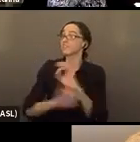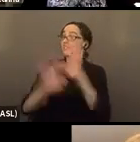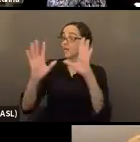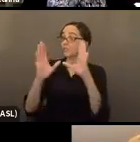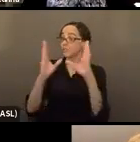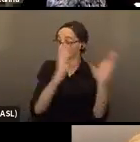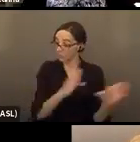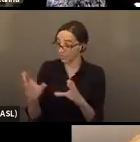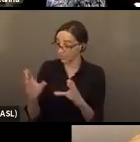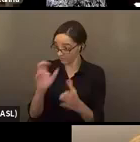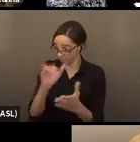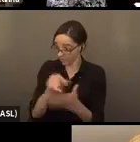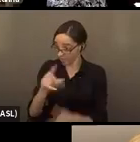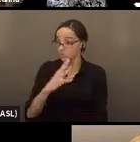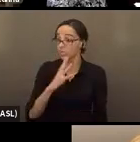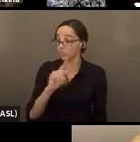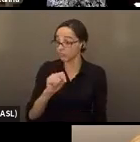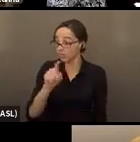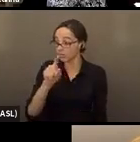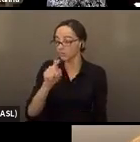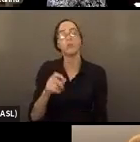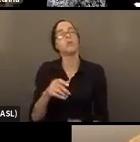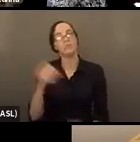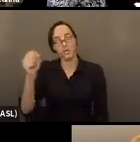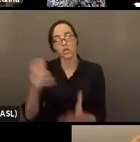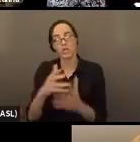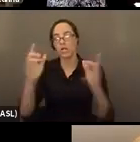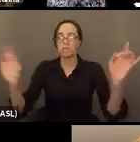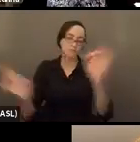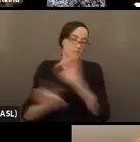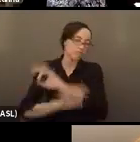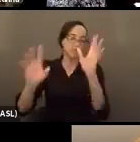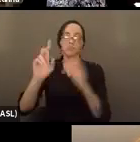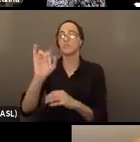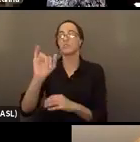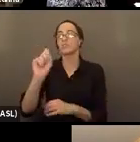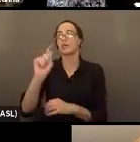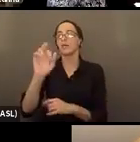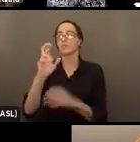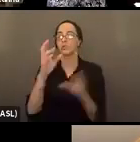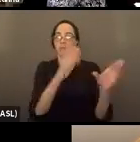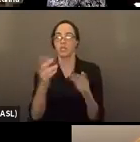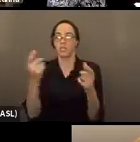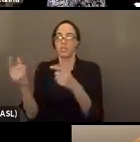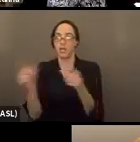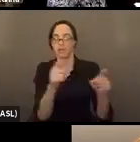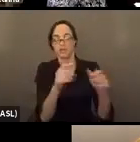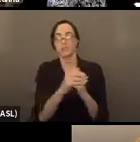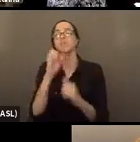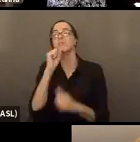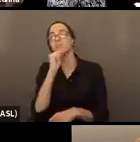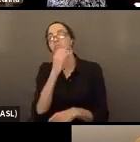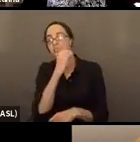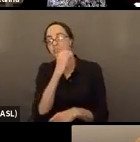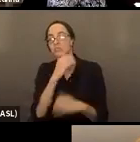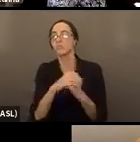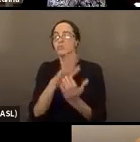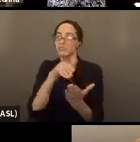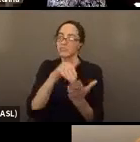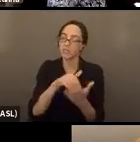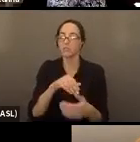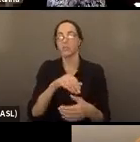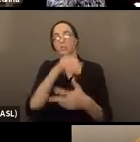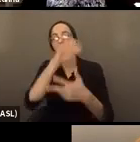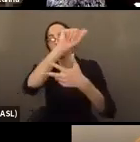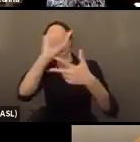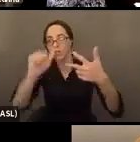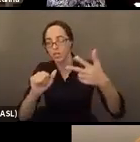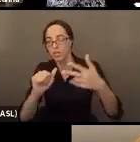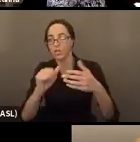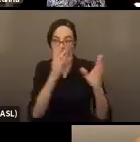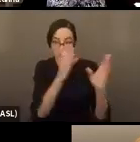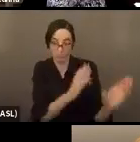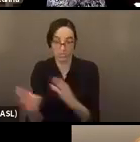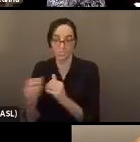senior center aaa um and again 2-1-1 is a good one to call and ask about that as well um but